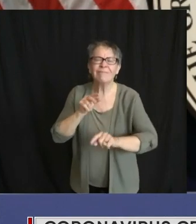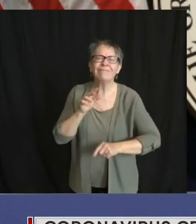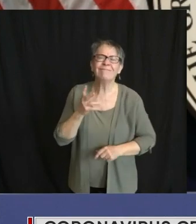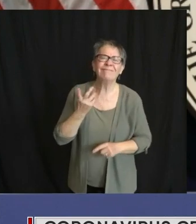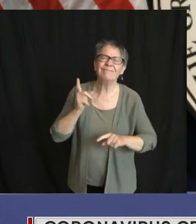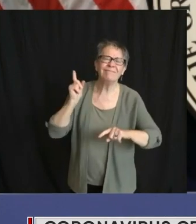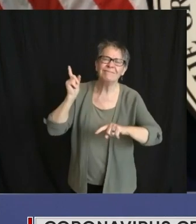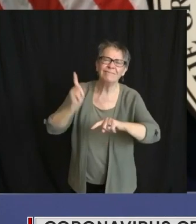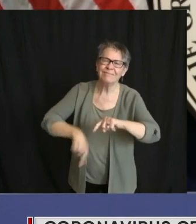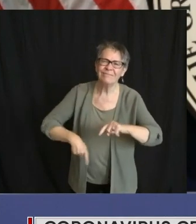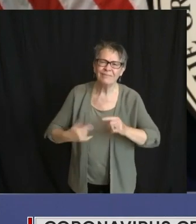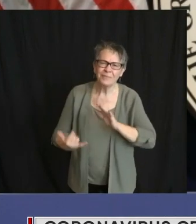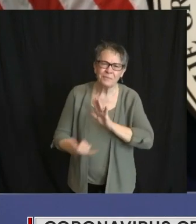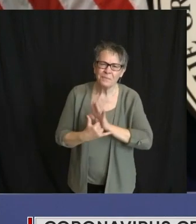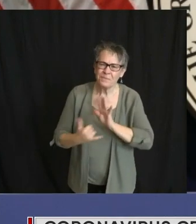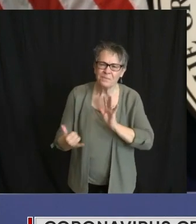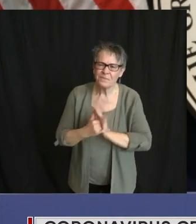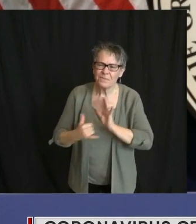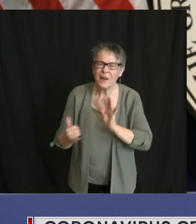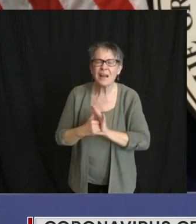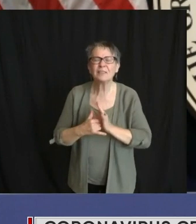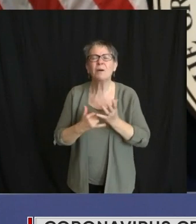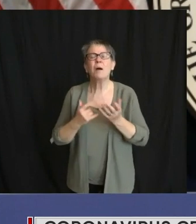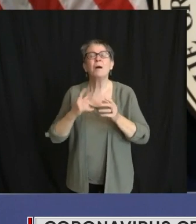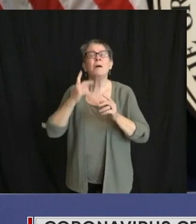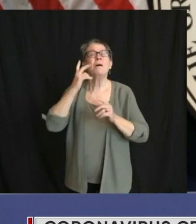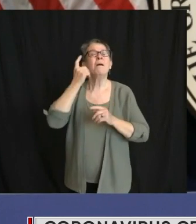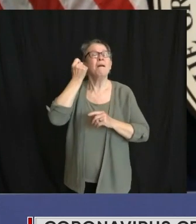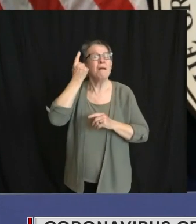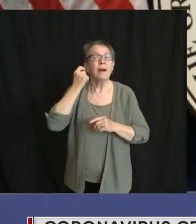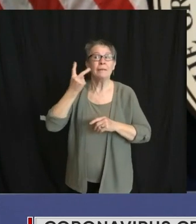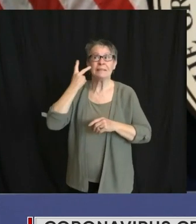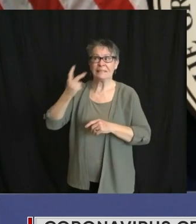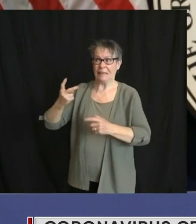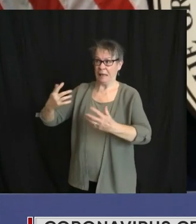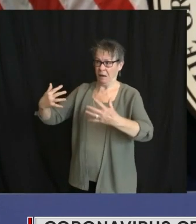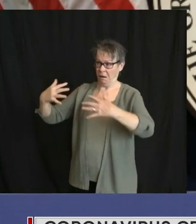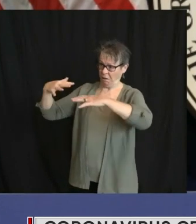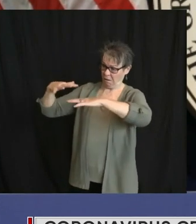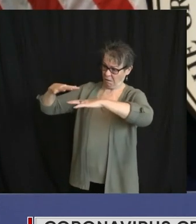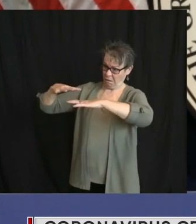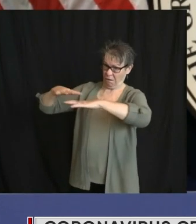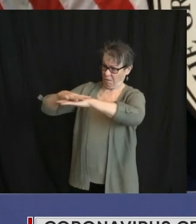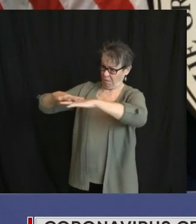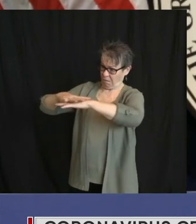IF WE SEE CONGREGATIONS OF PEOPLE AND THEY ARE NOT SOCIAL